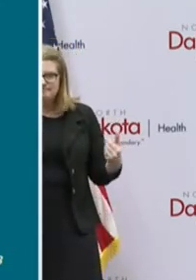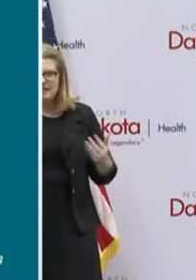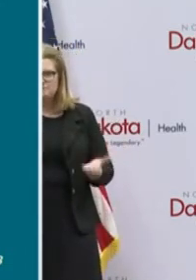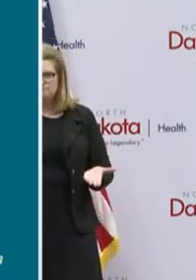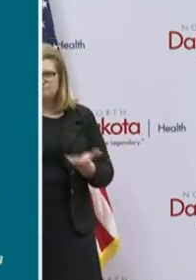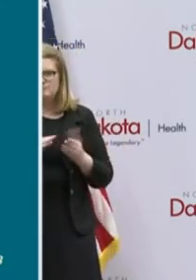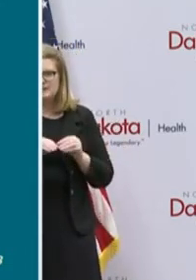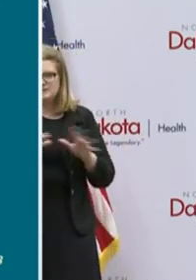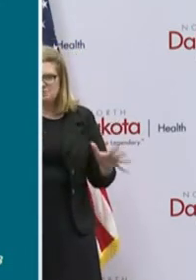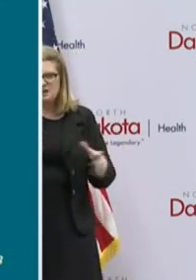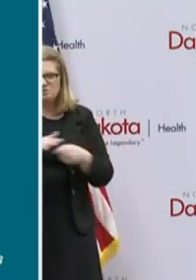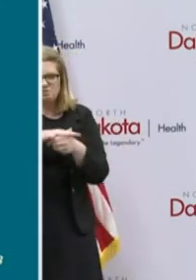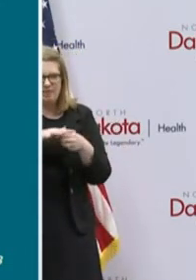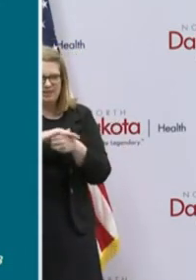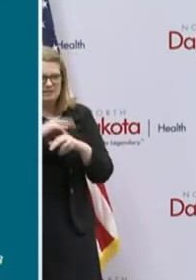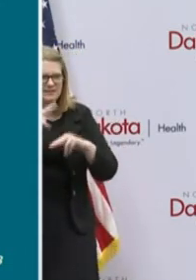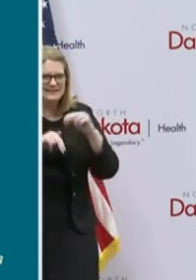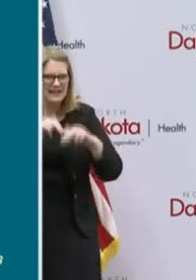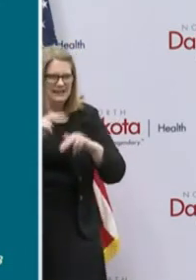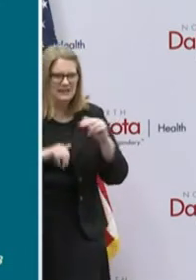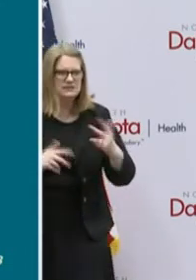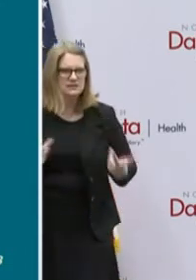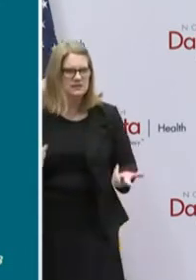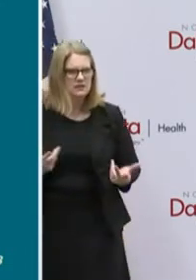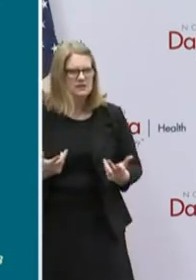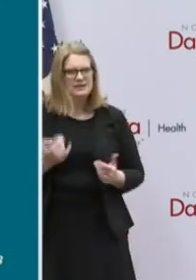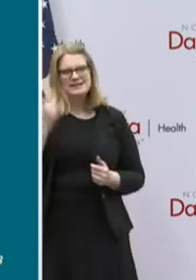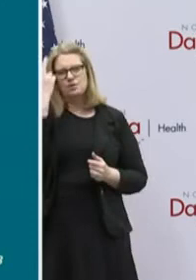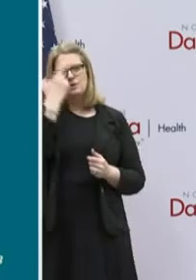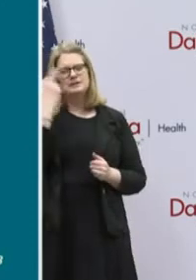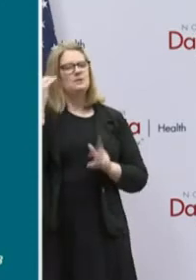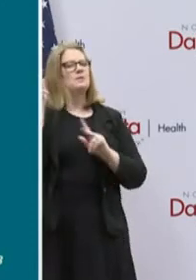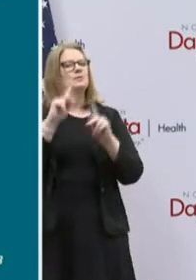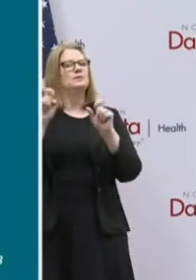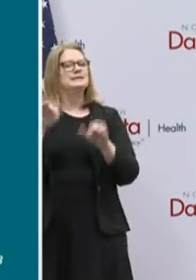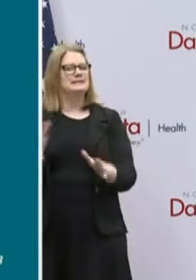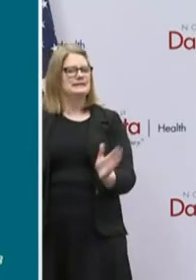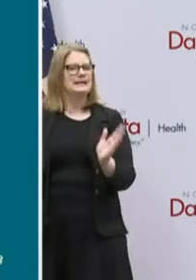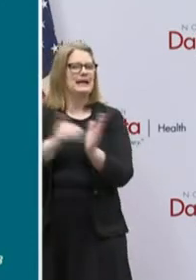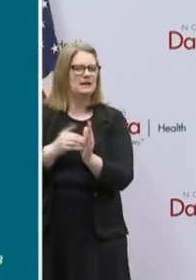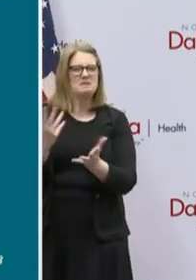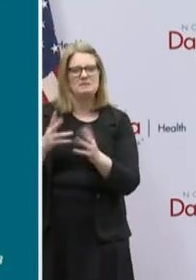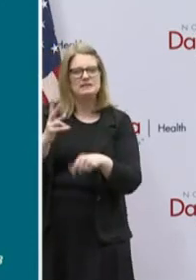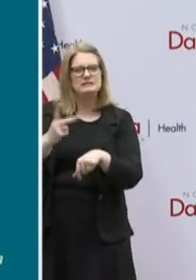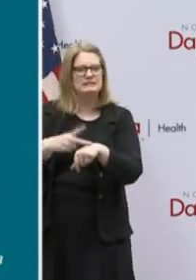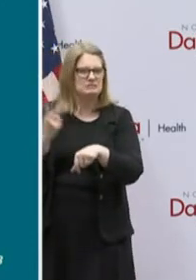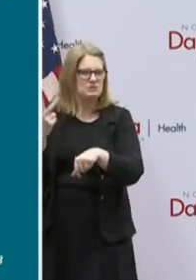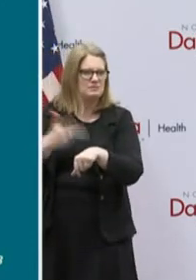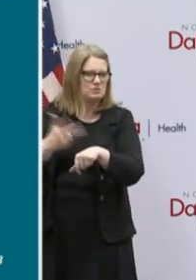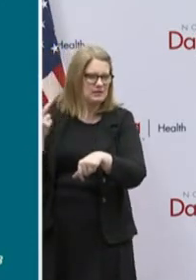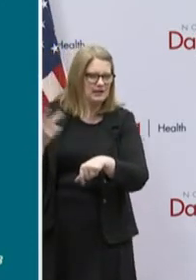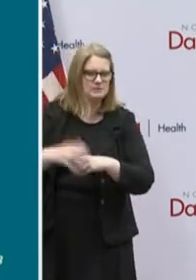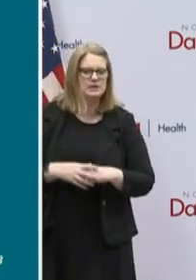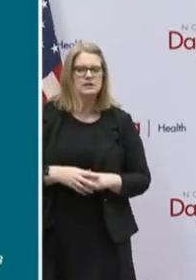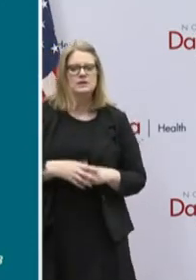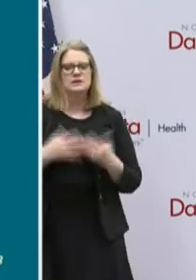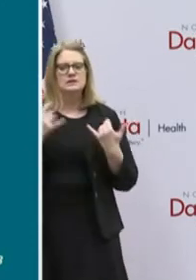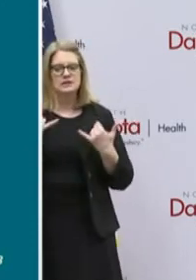THE RIGHT JOB OF INFECTION CONTROL AND REDUCING THE SPREAD WITHIN FACILITIES, SO THOSE ARE REASONS WHY PEOPLE WOULD HAVE